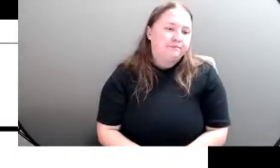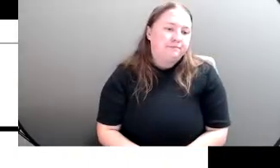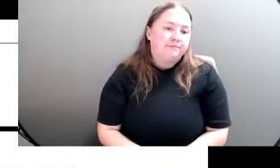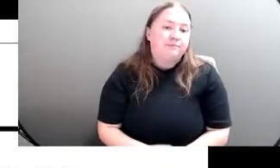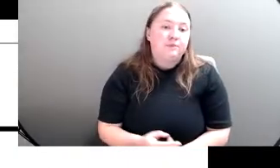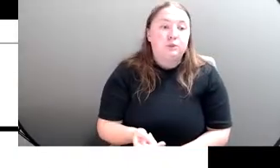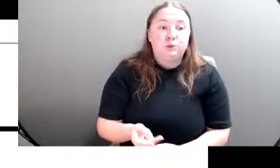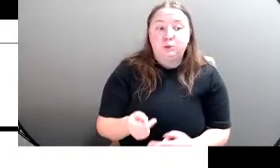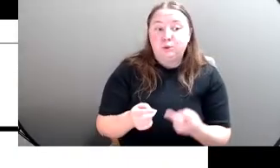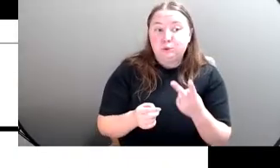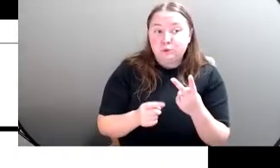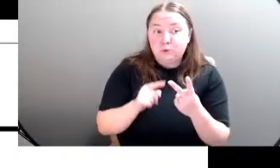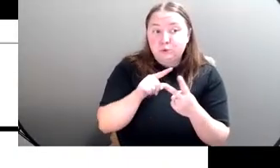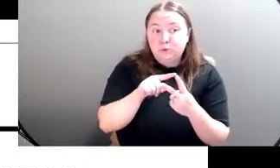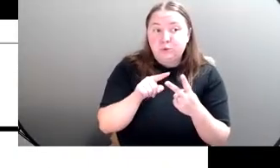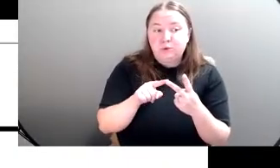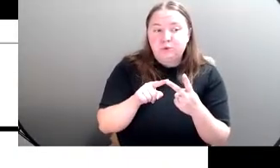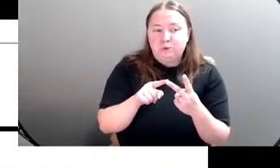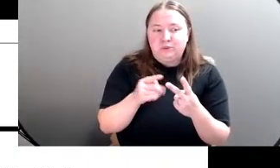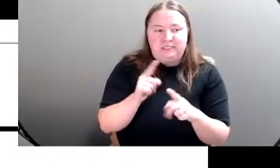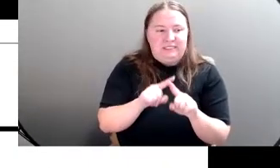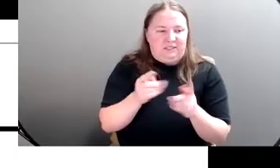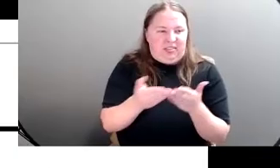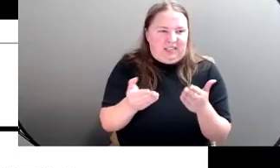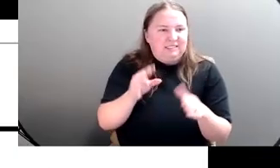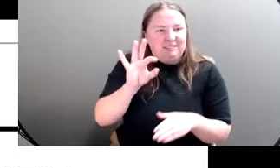Two different features in Canvas that you can use to get